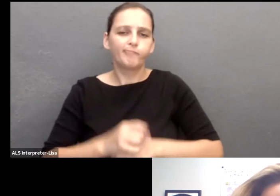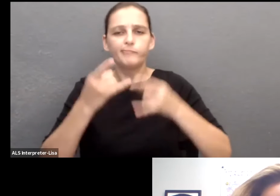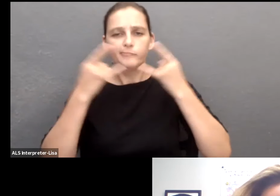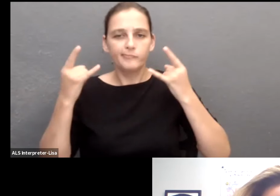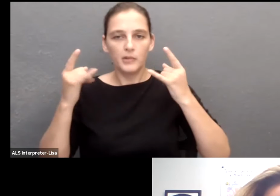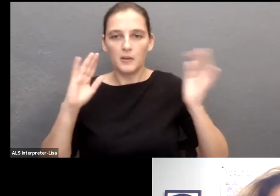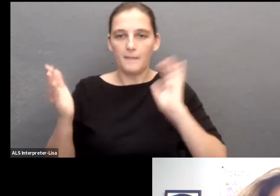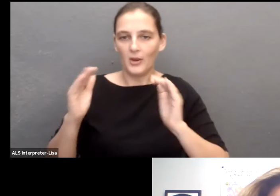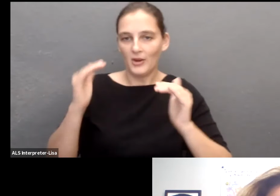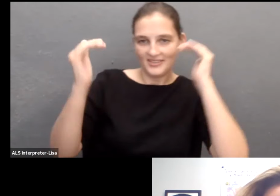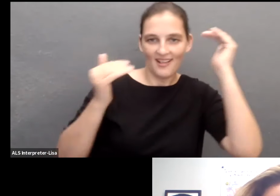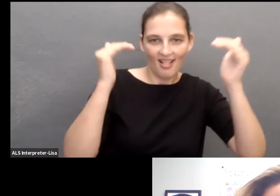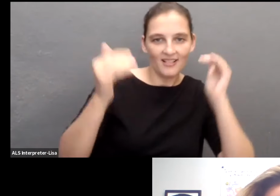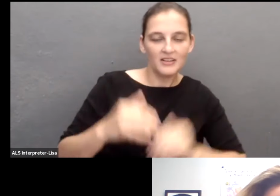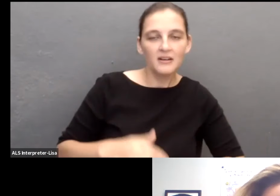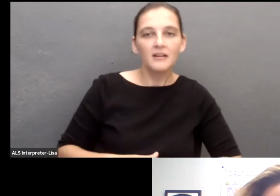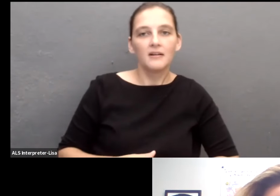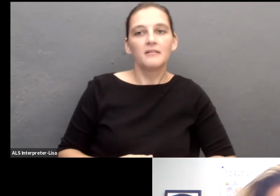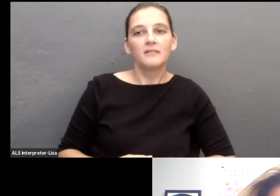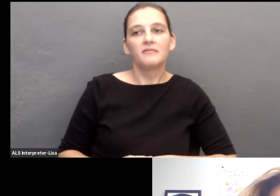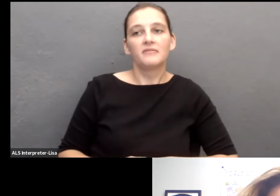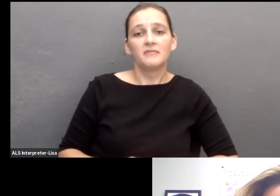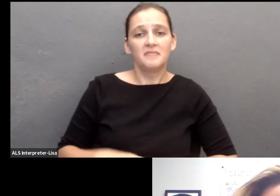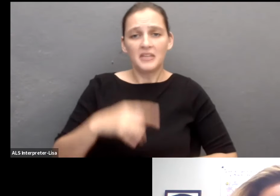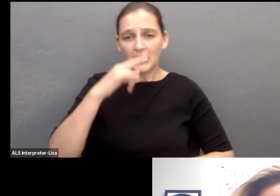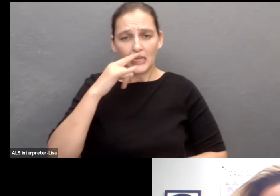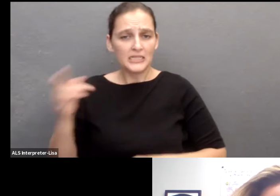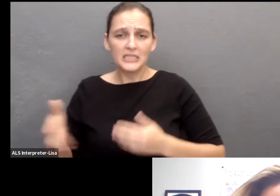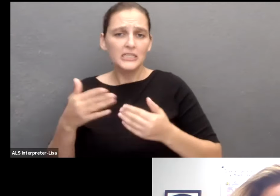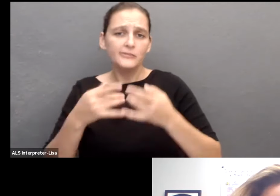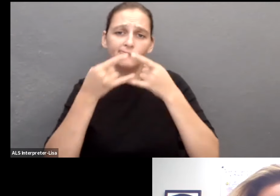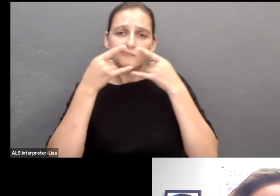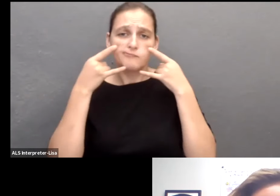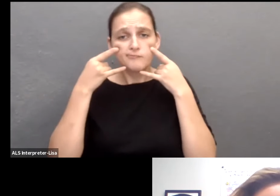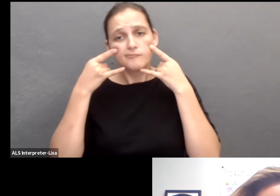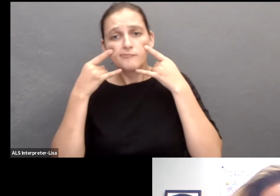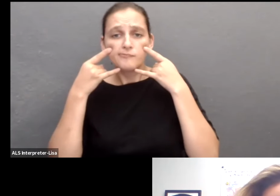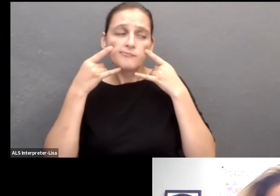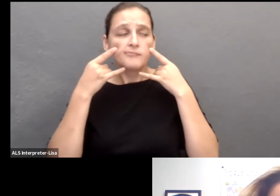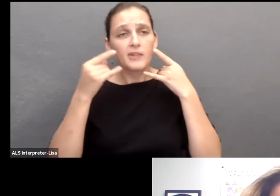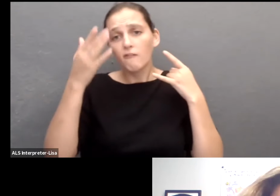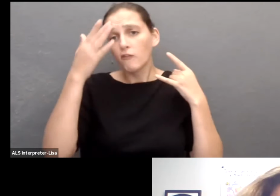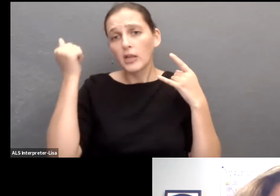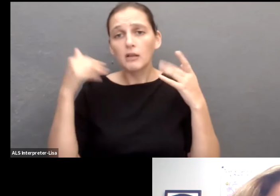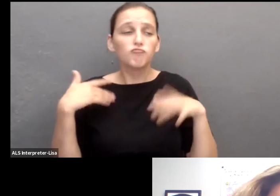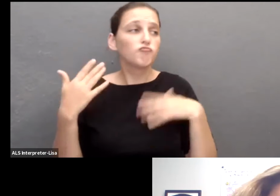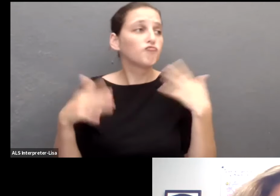I have found that they, you know, they'll, they'll put it on they'll wear it and they'll forget about it. They'll just kind of move on throughout their day.